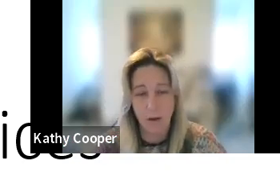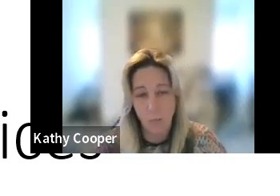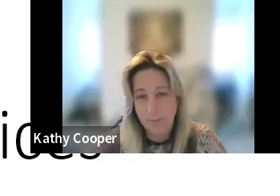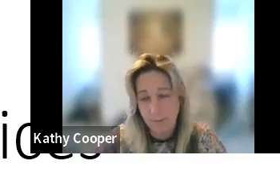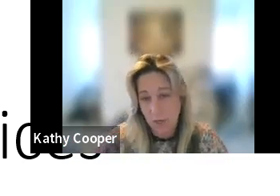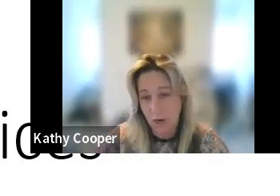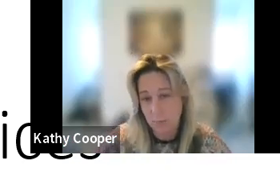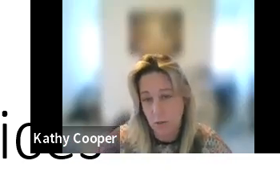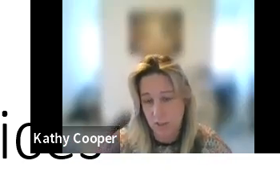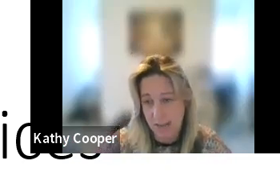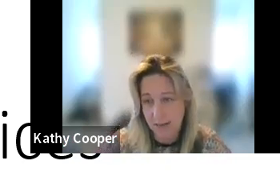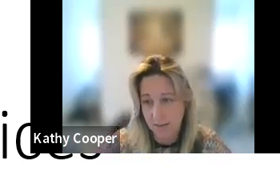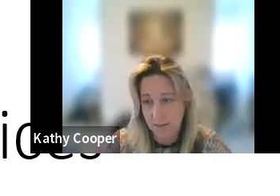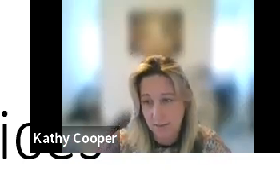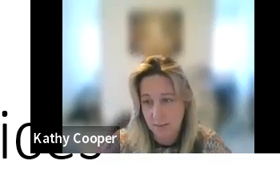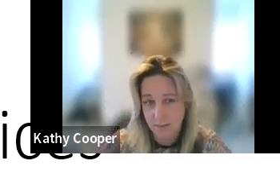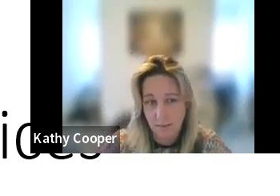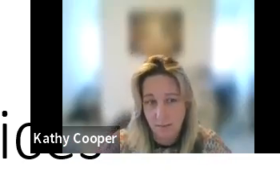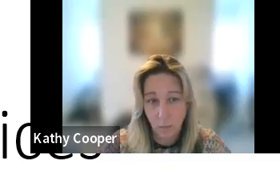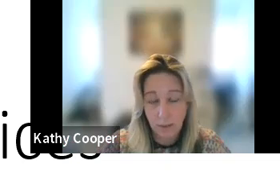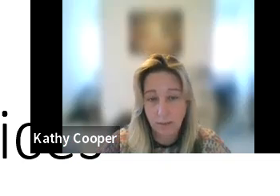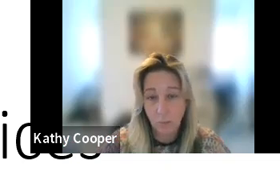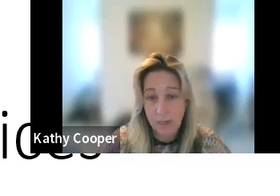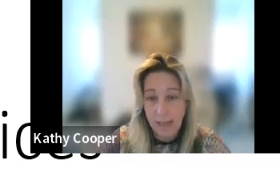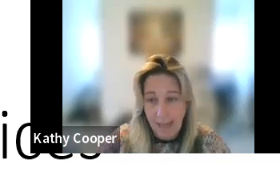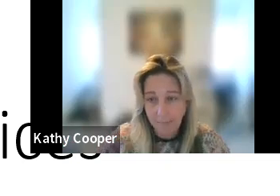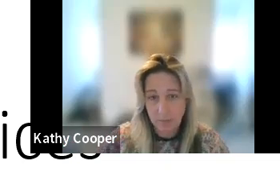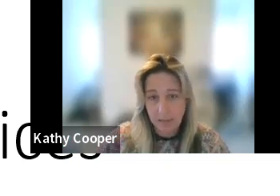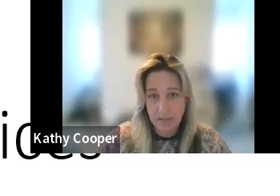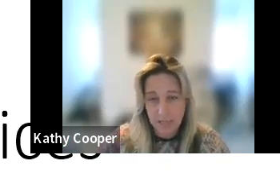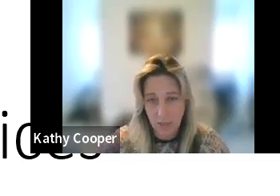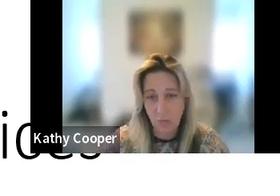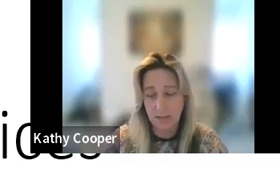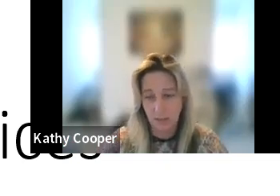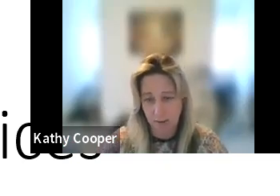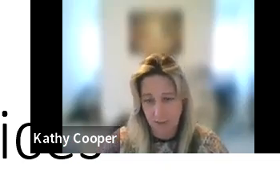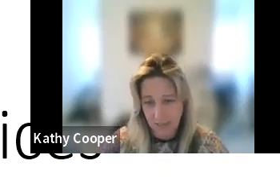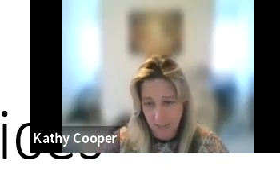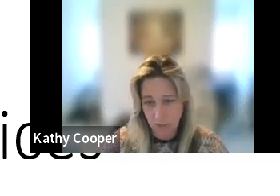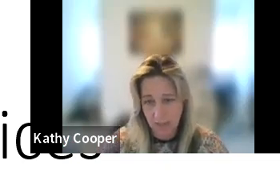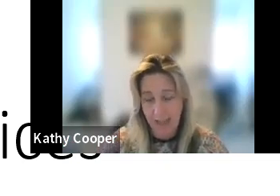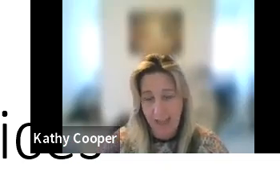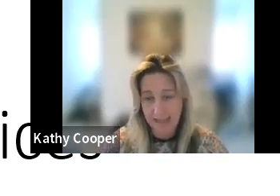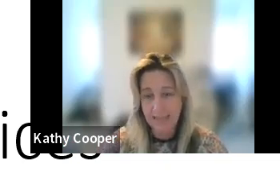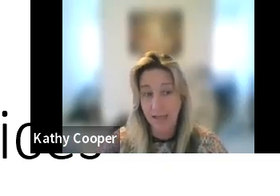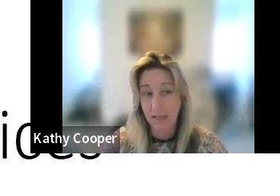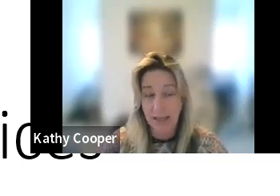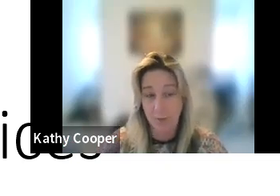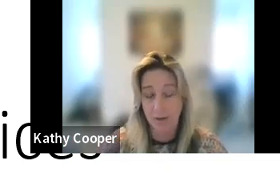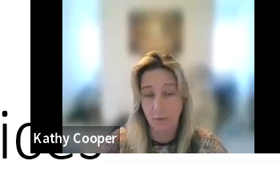And then we will have our in person site visit on March 14th everybody is supposed to be reading study rules by March 17th. But, you know what do do now? But you know, what do you do now? What if they've already come to your state? What if they've already come to your state?